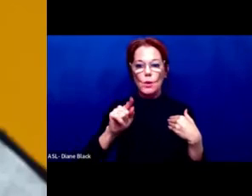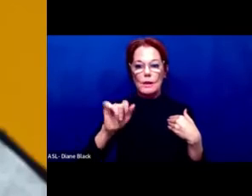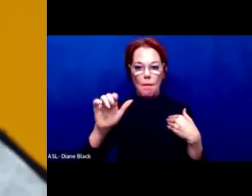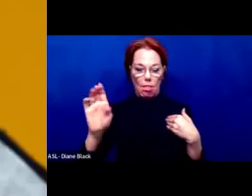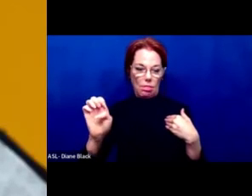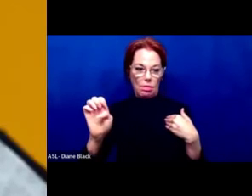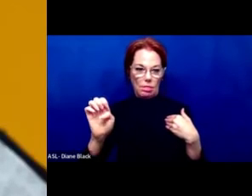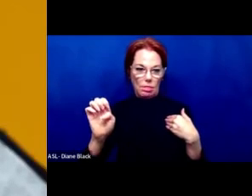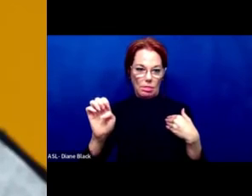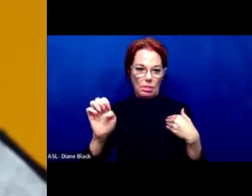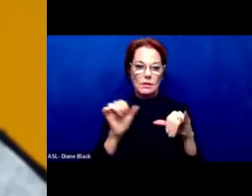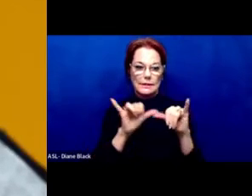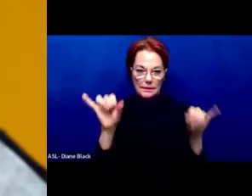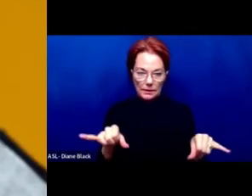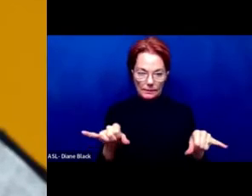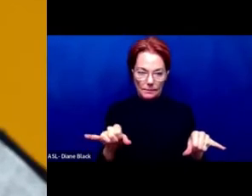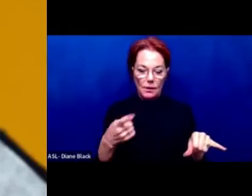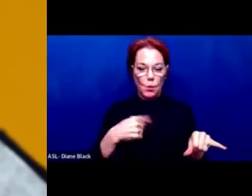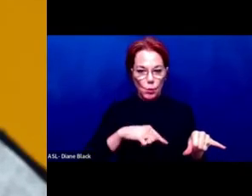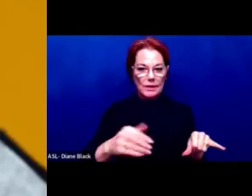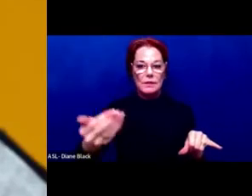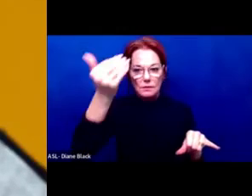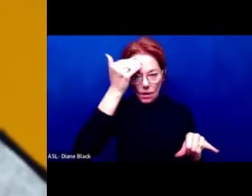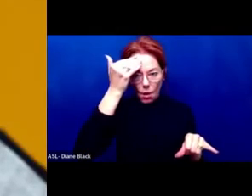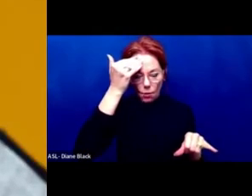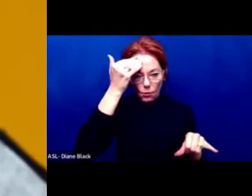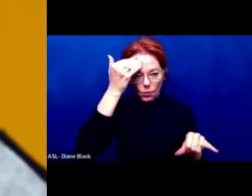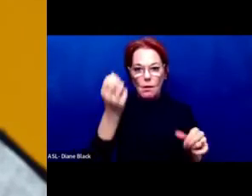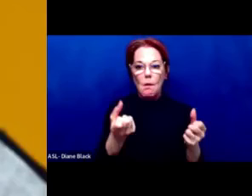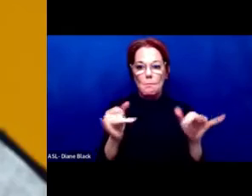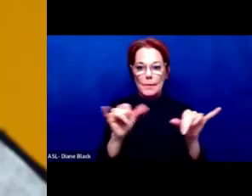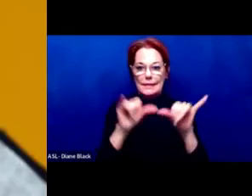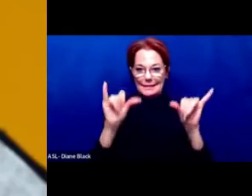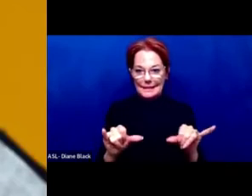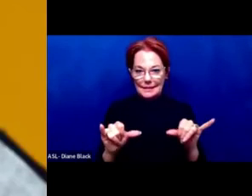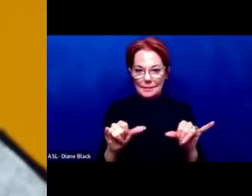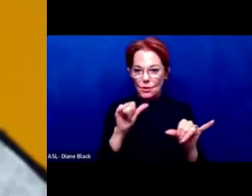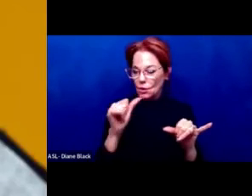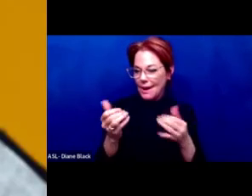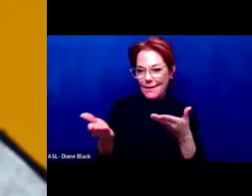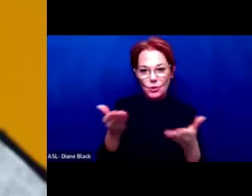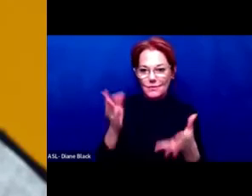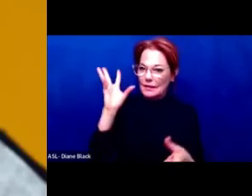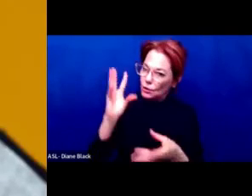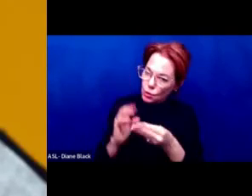system, we know in many of our systems that we aren't serving the total number of individuals who could benefit from those